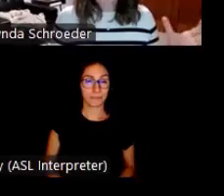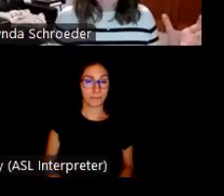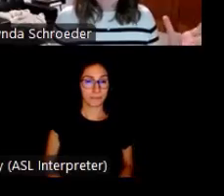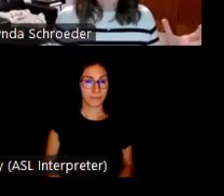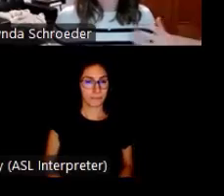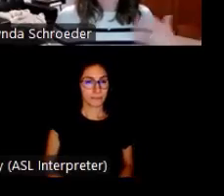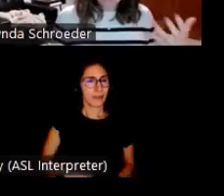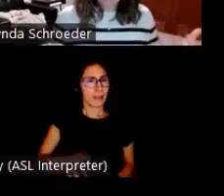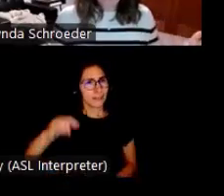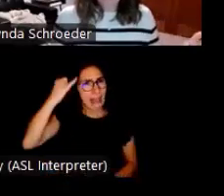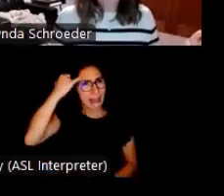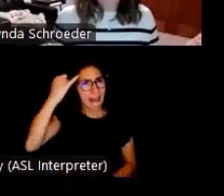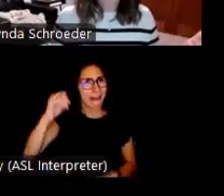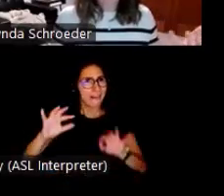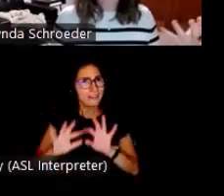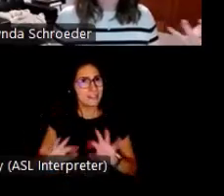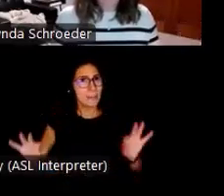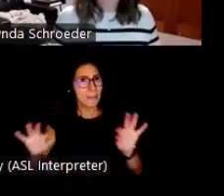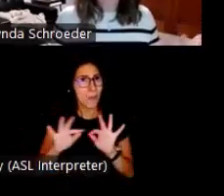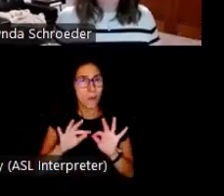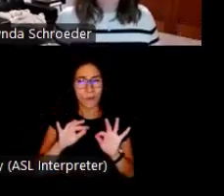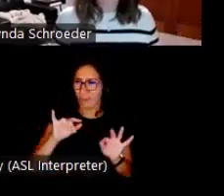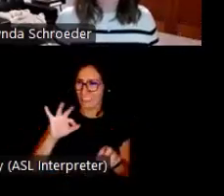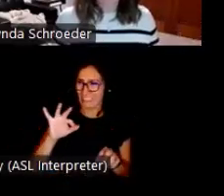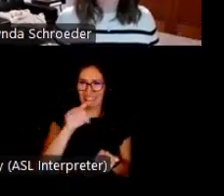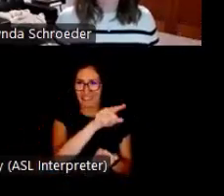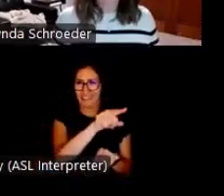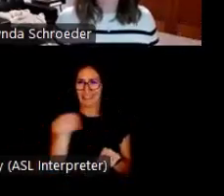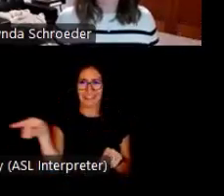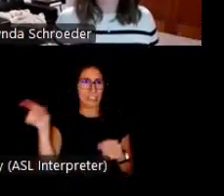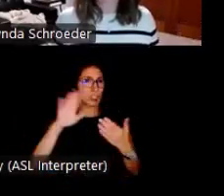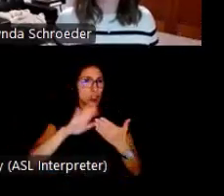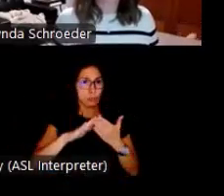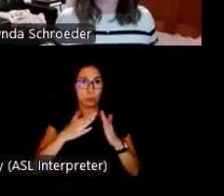don't have-- they being your community and partner that you're doing this work with-- if you don't